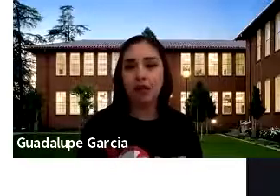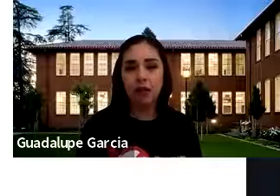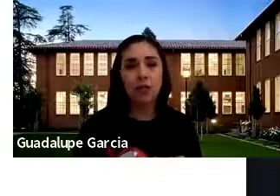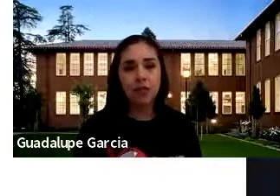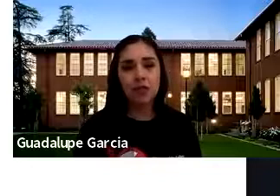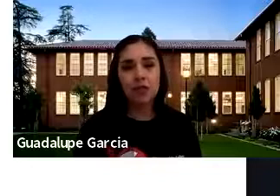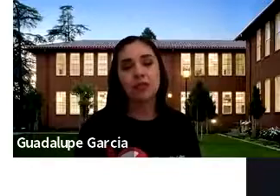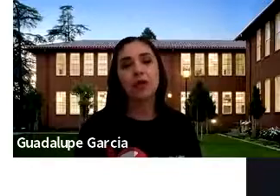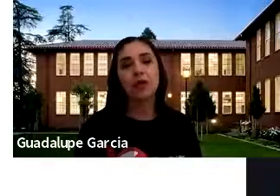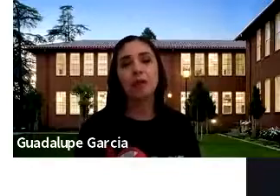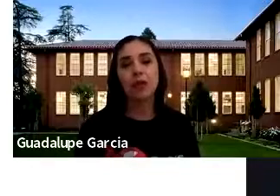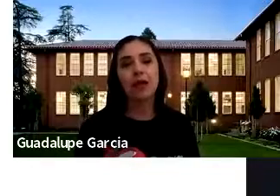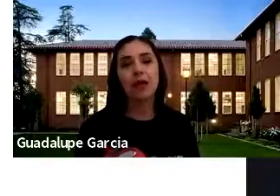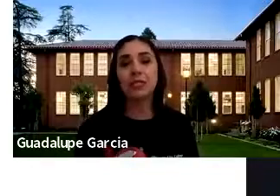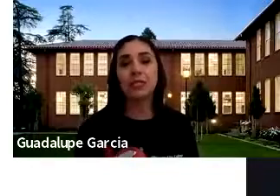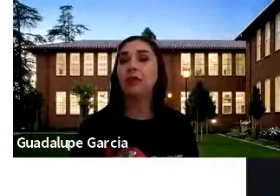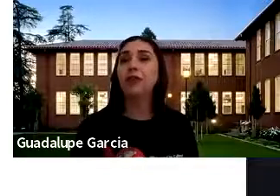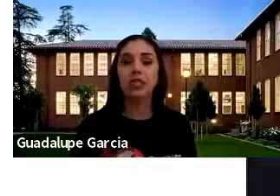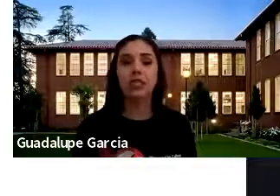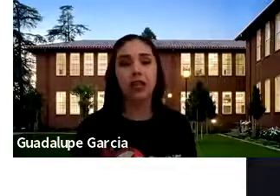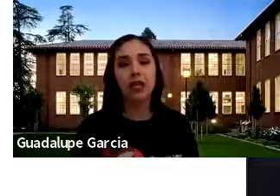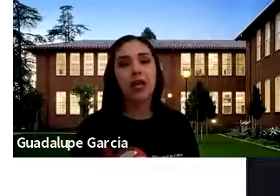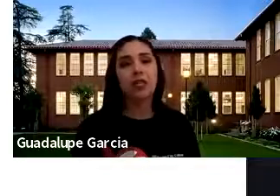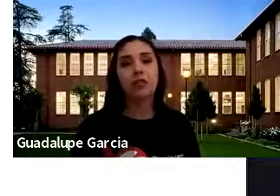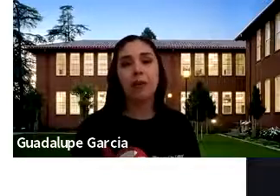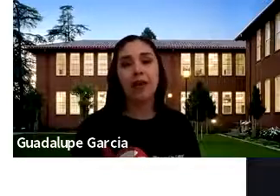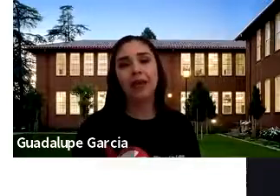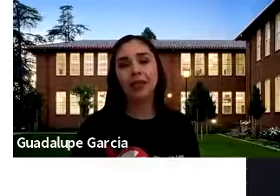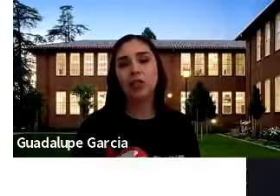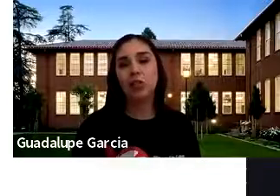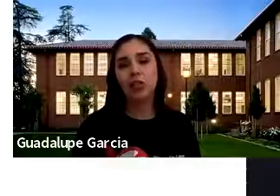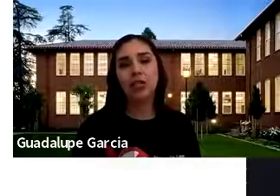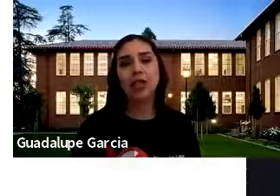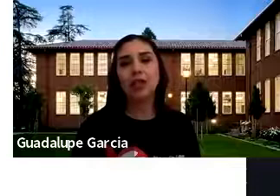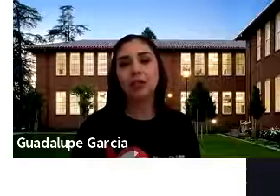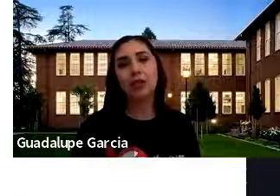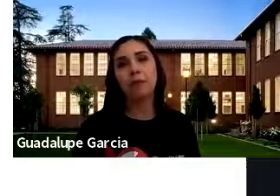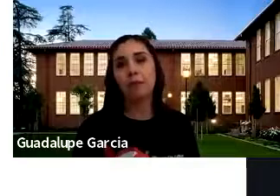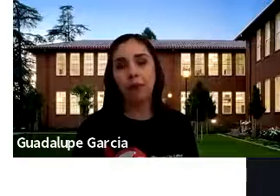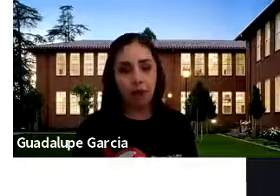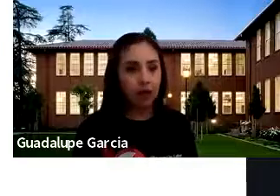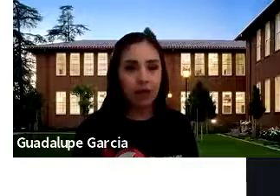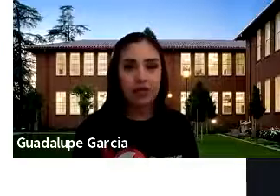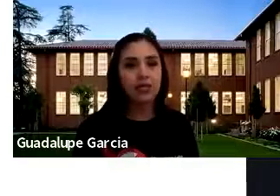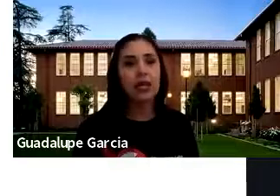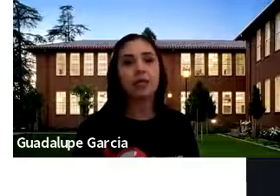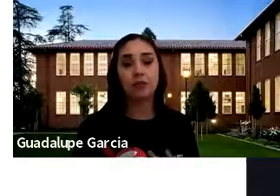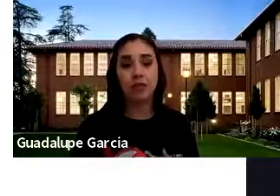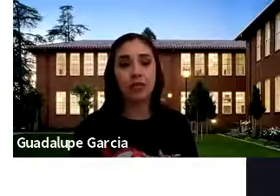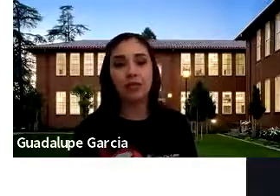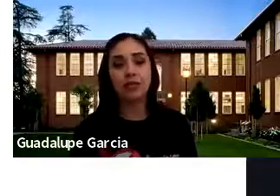undocumented students who meet a specific criteria to pay in state tuition at California public colleges and universities.